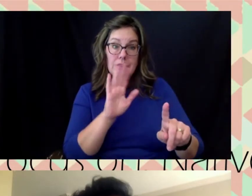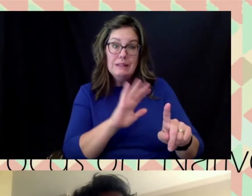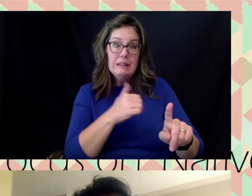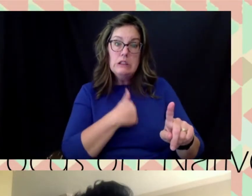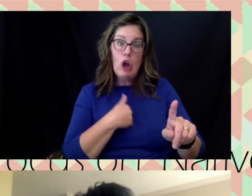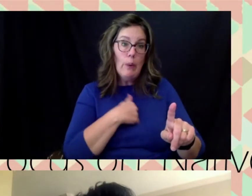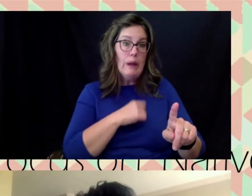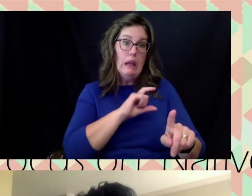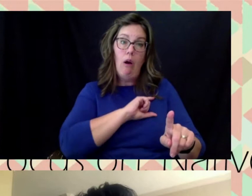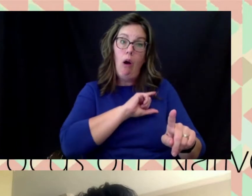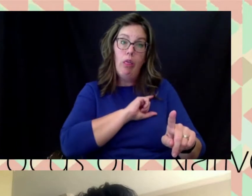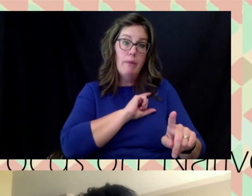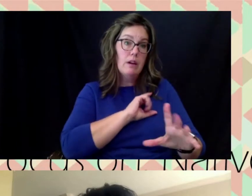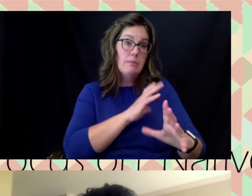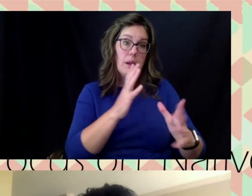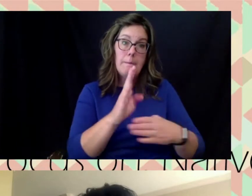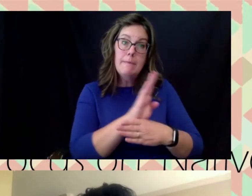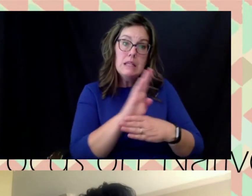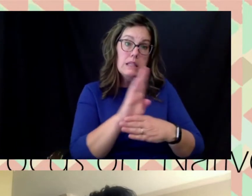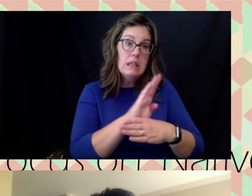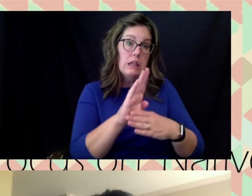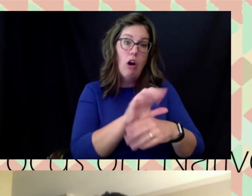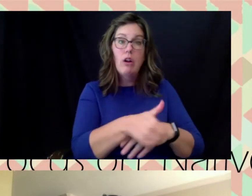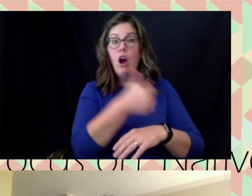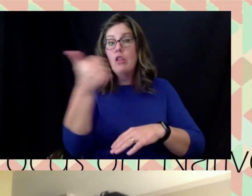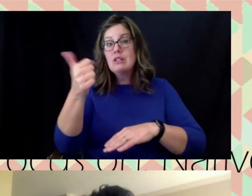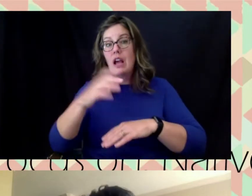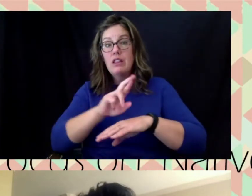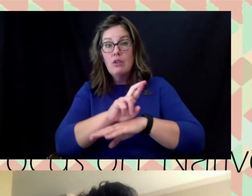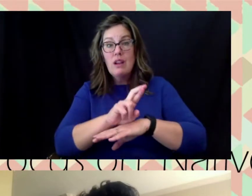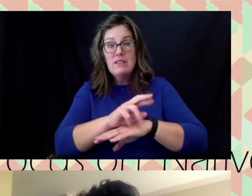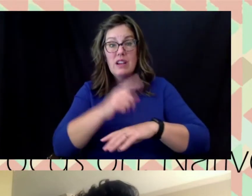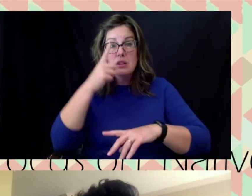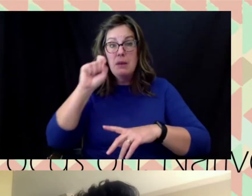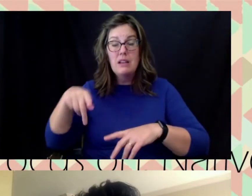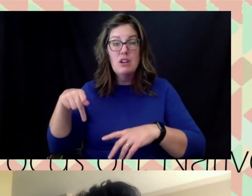impartial on the other side of the reservation because there's a powwow there or a celebration